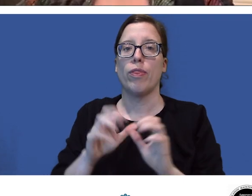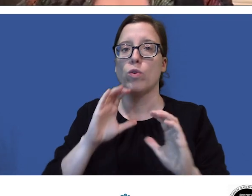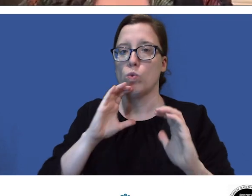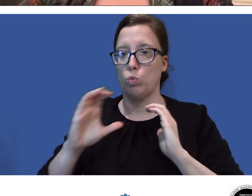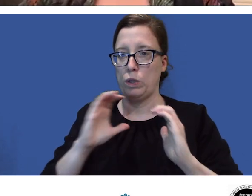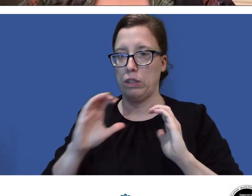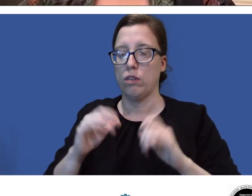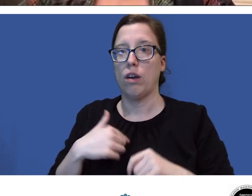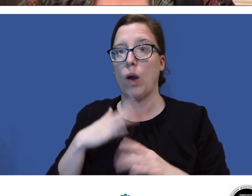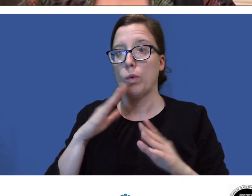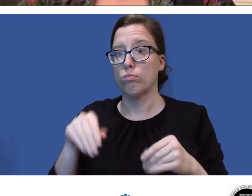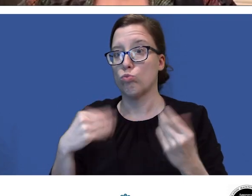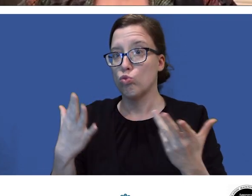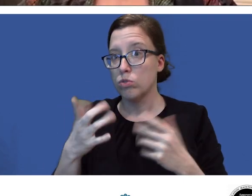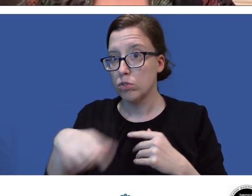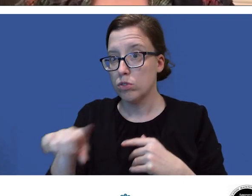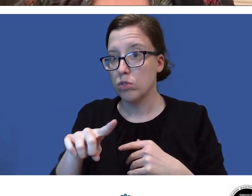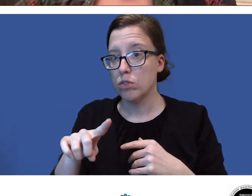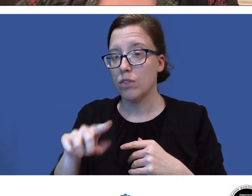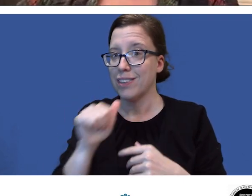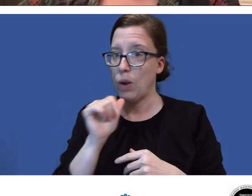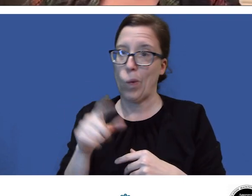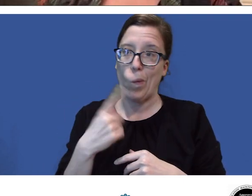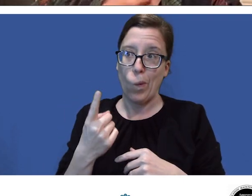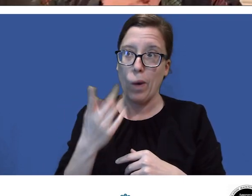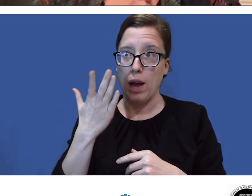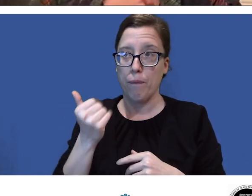But I will also suggest to you that's not only because it's what's close